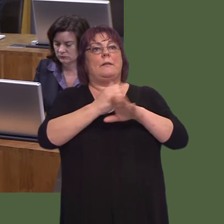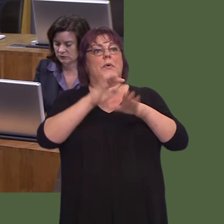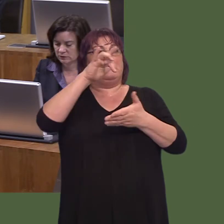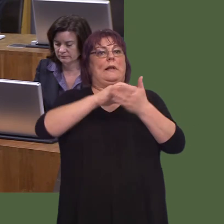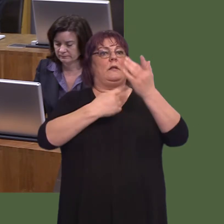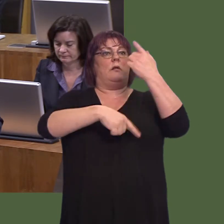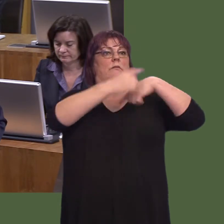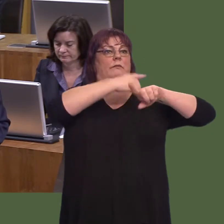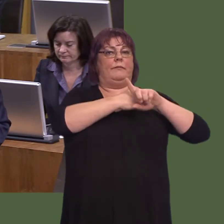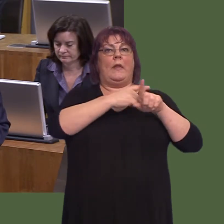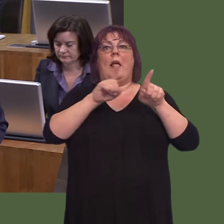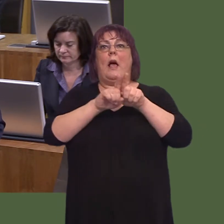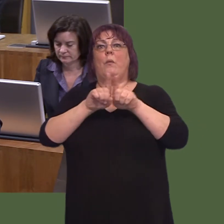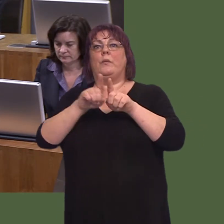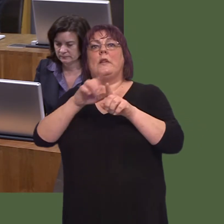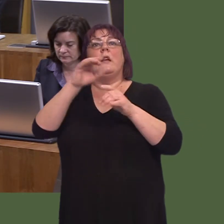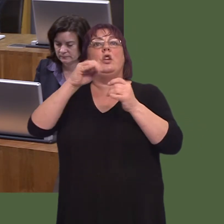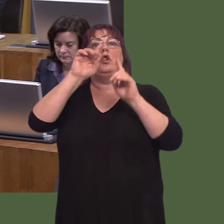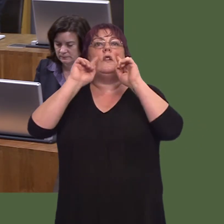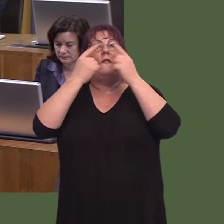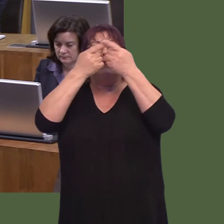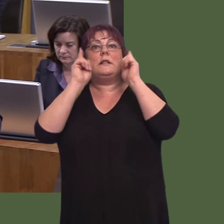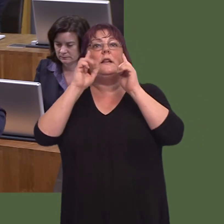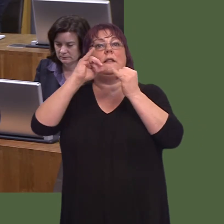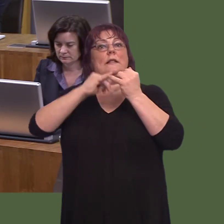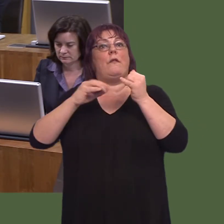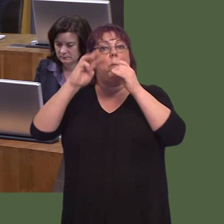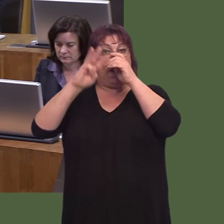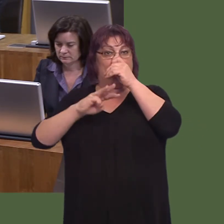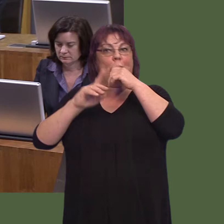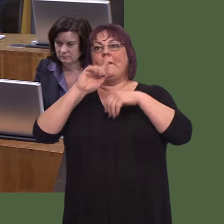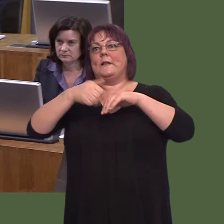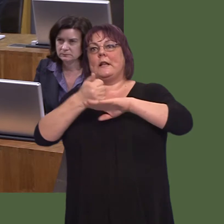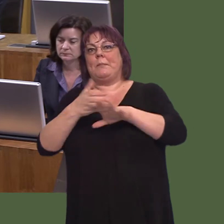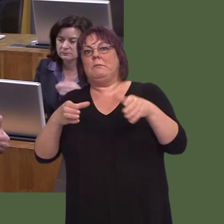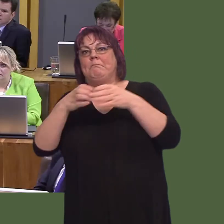mobile and emerging technologies at the University of South Wales is working with businesses